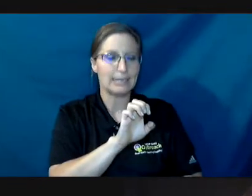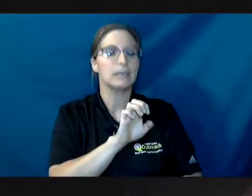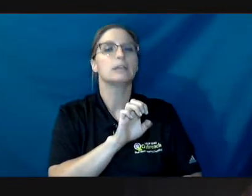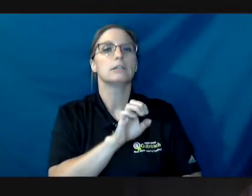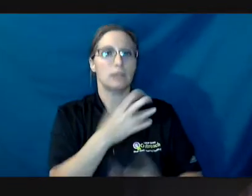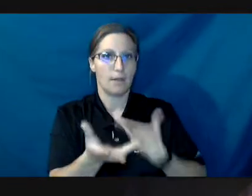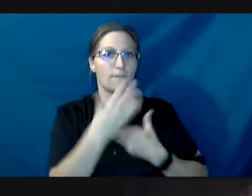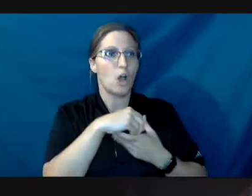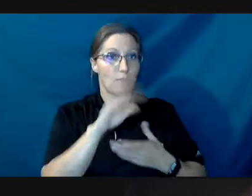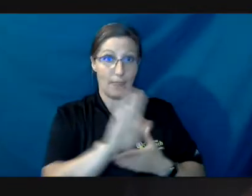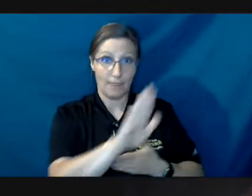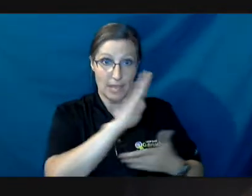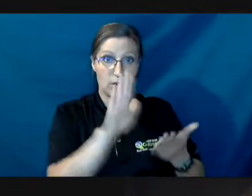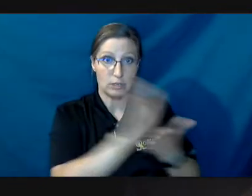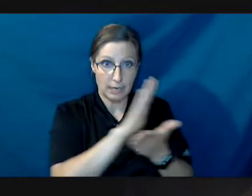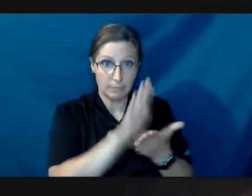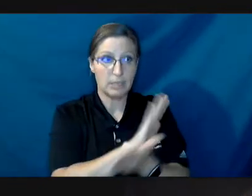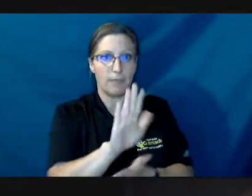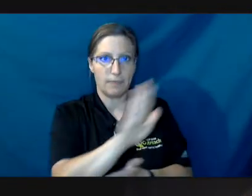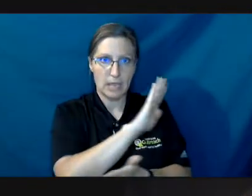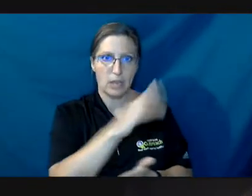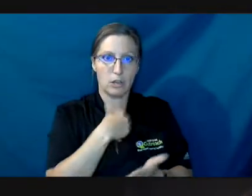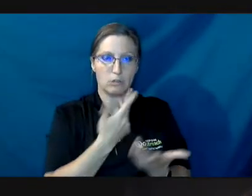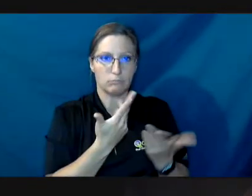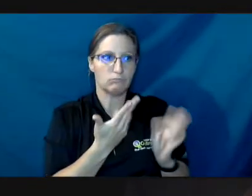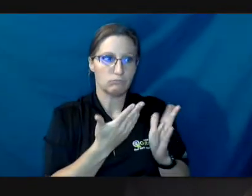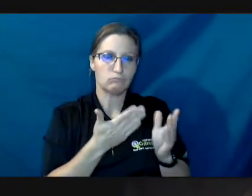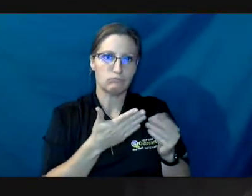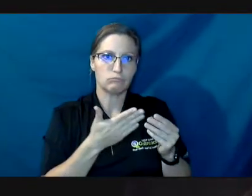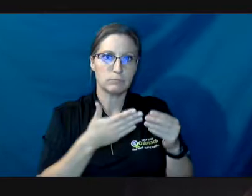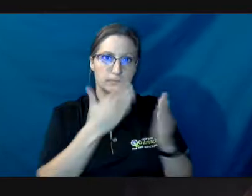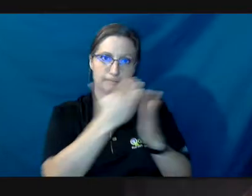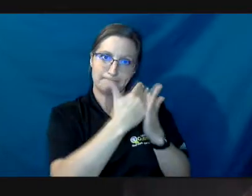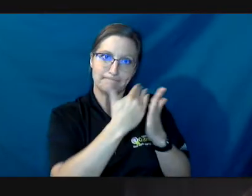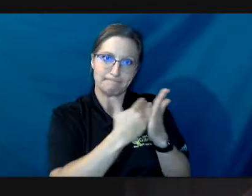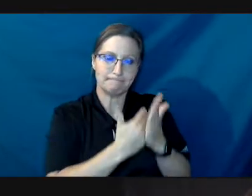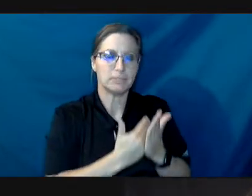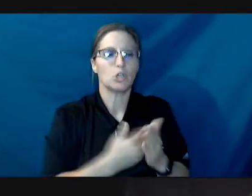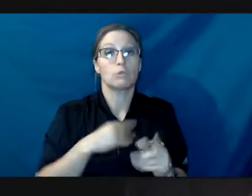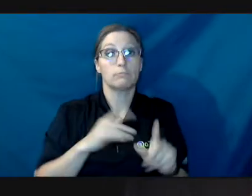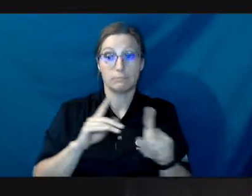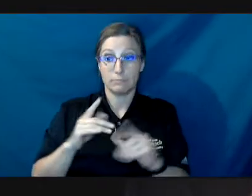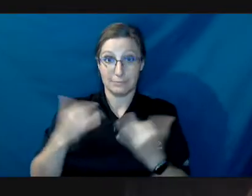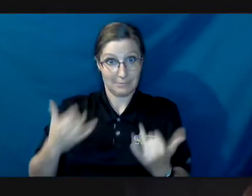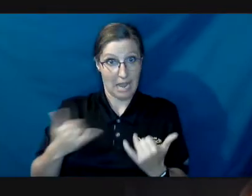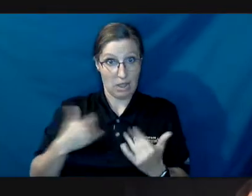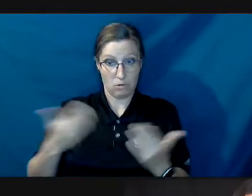NAIE documents and guidelines that they have. The work and the revisions that you see